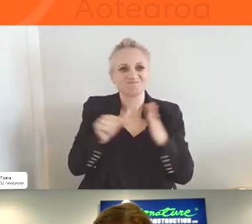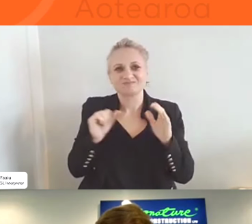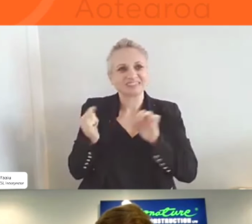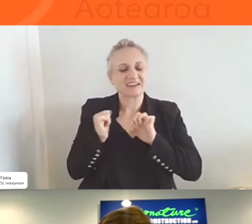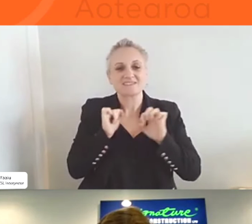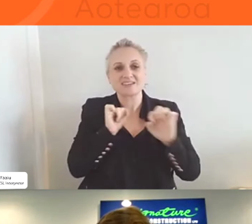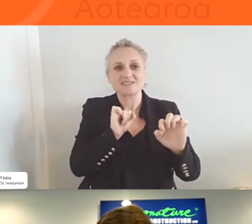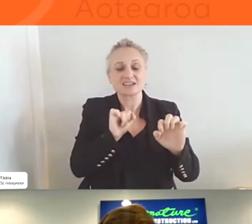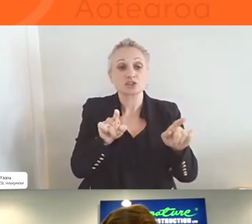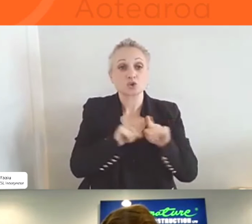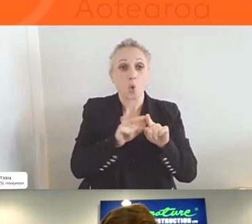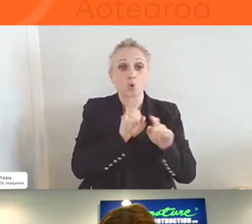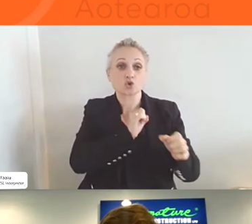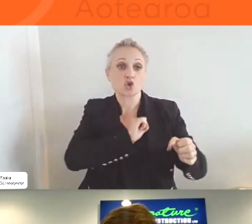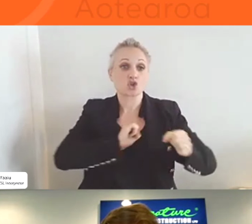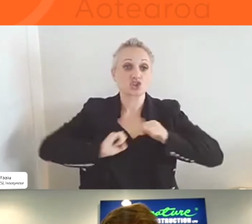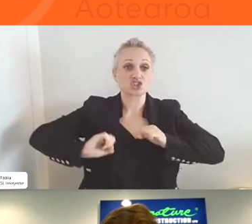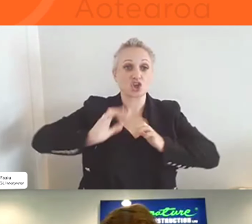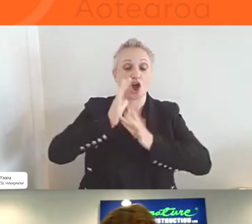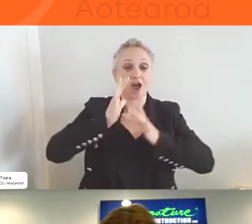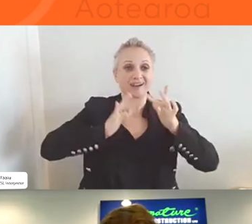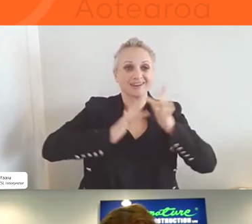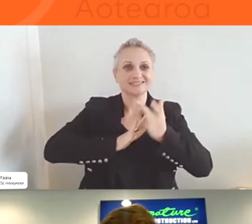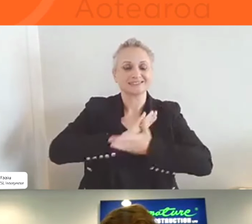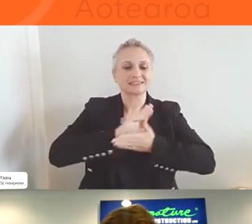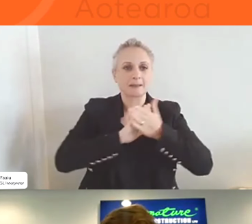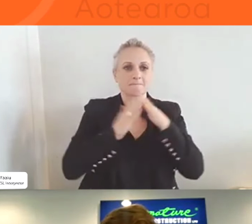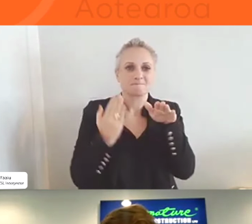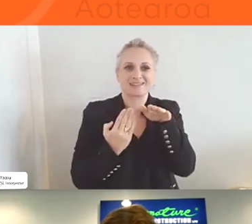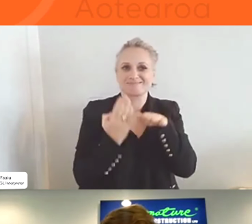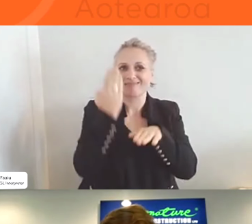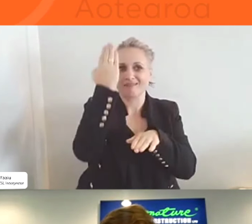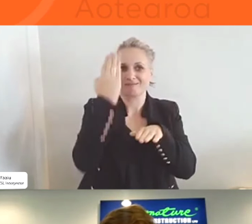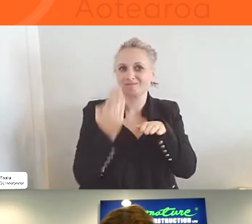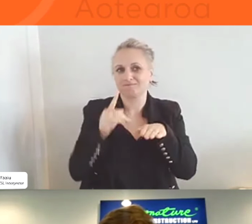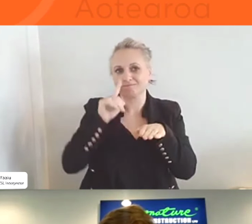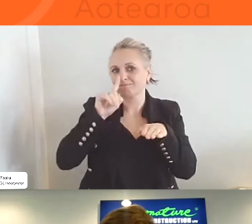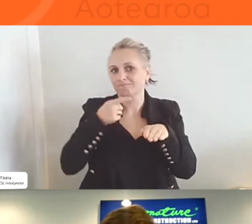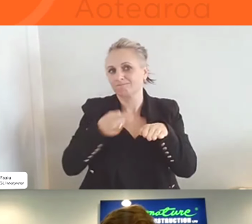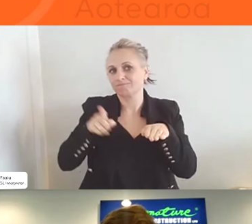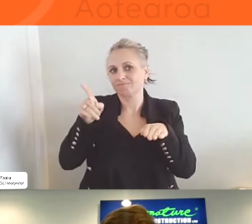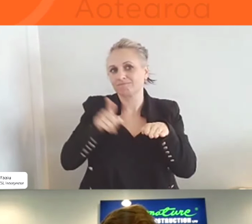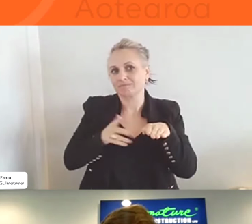those lifts. So it's definitely something that probably needs some